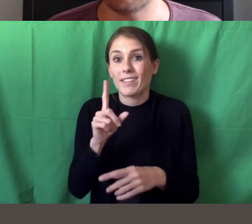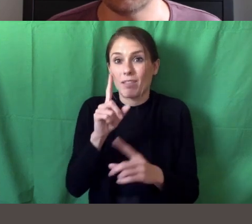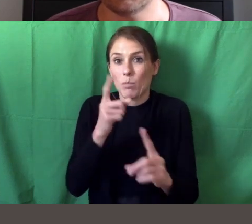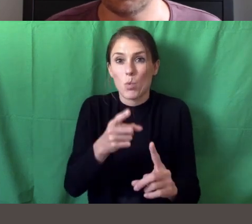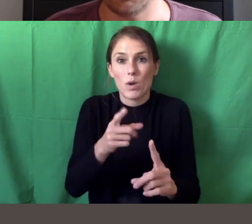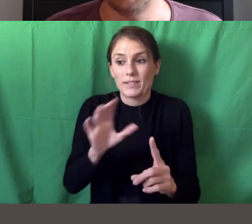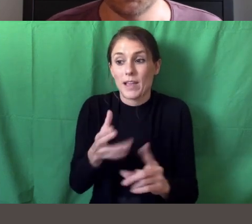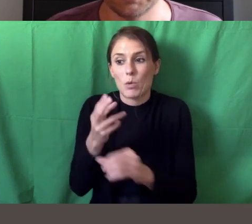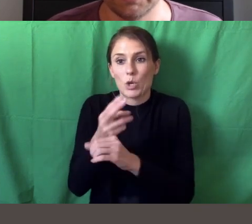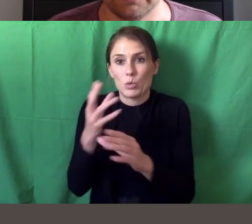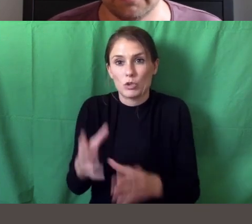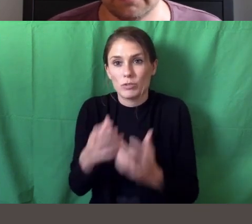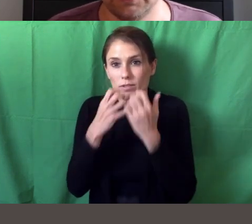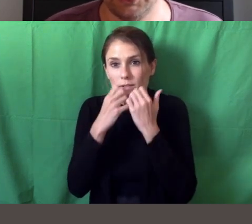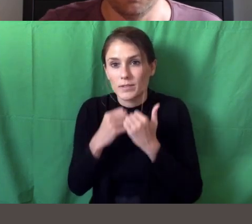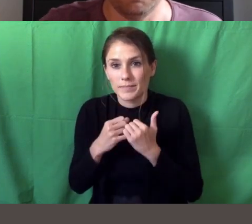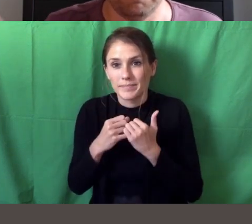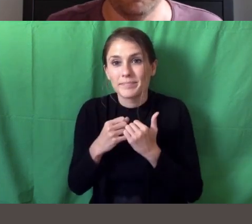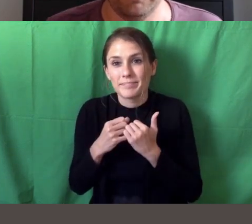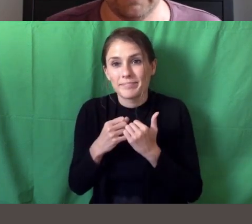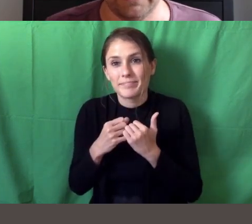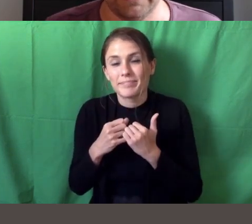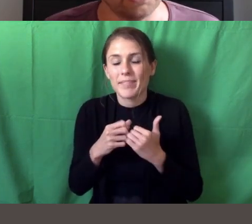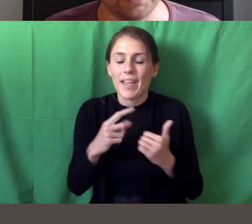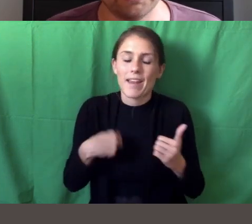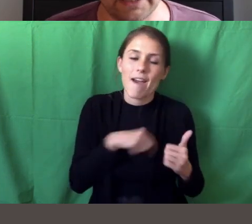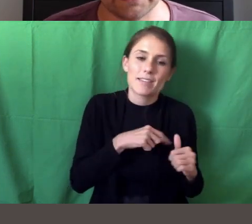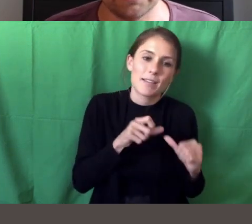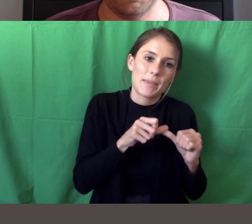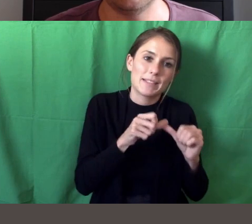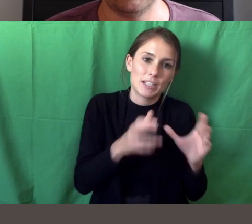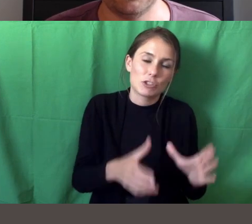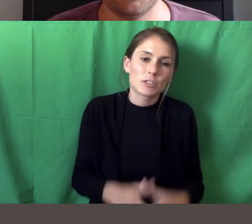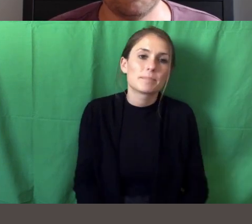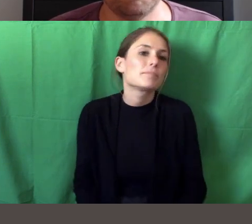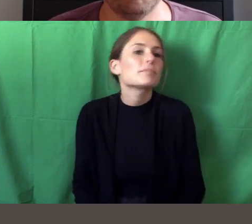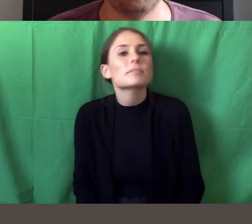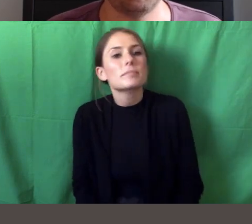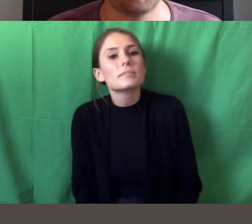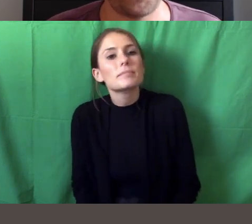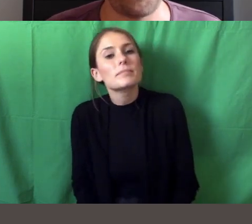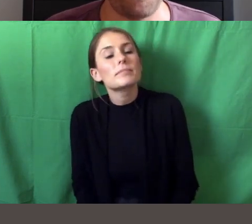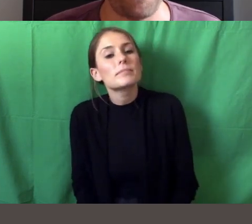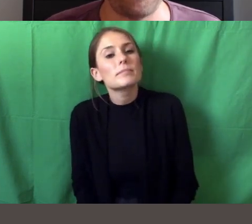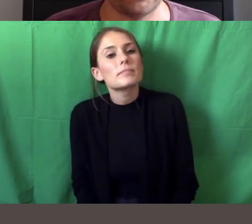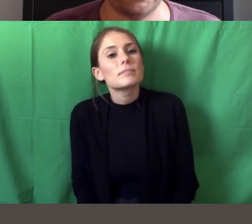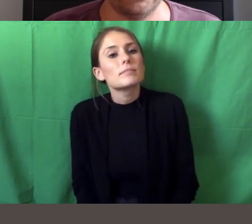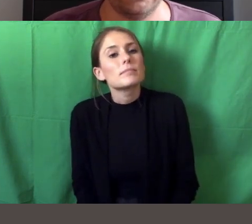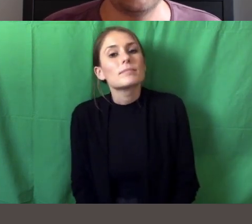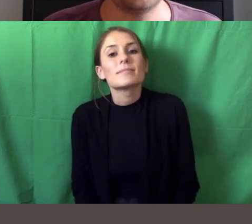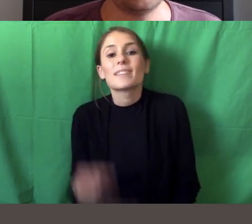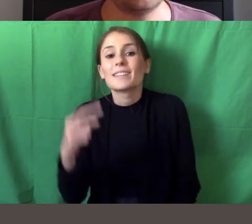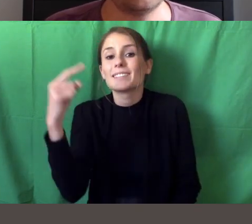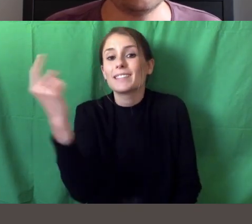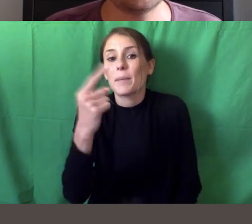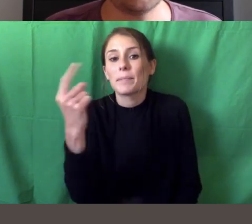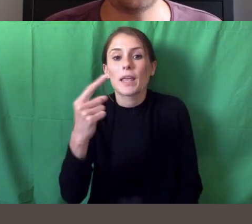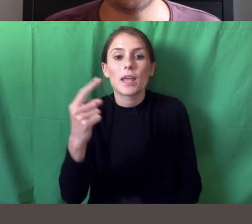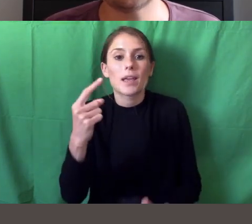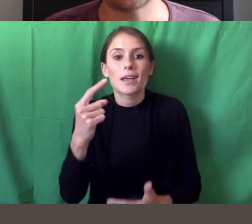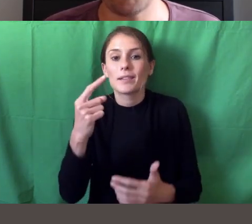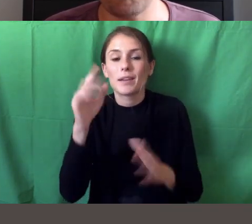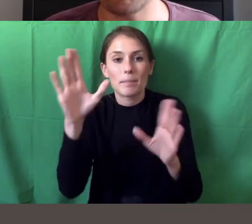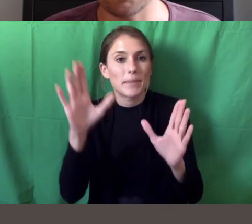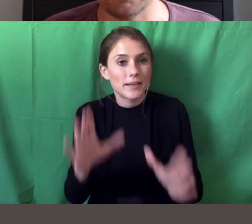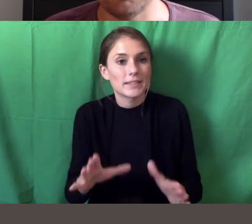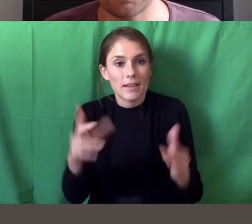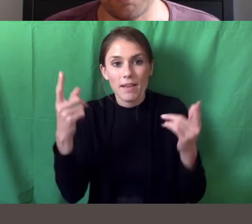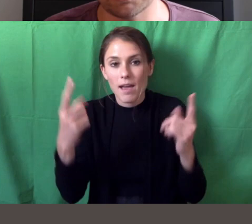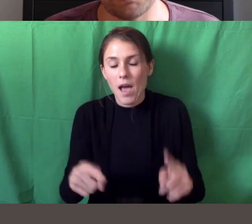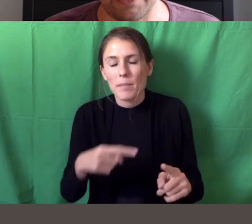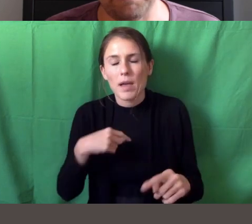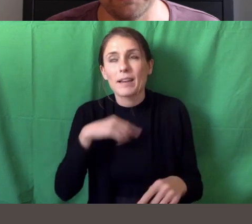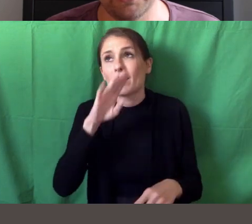answer. So it was about our users, you and not about us, the maintainers. And then something